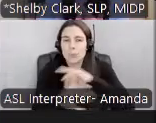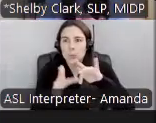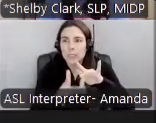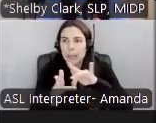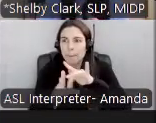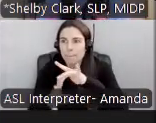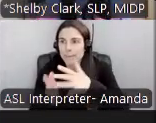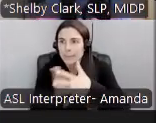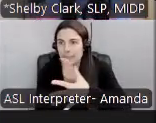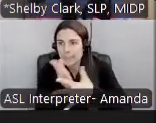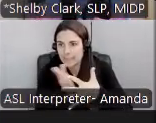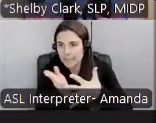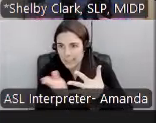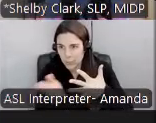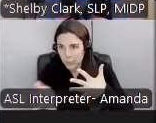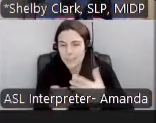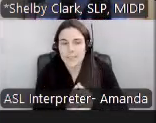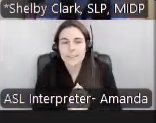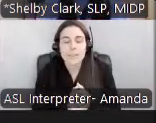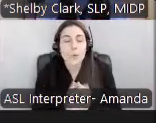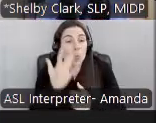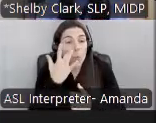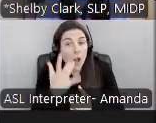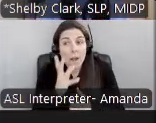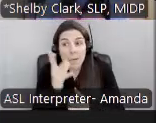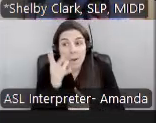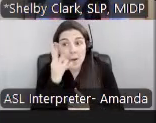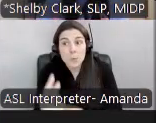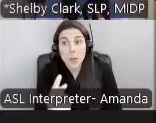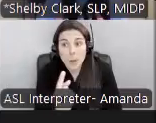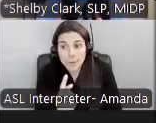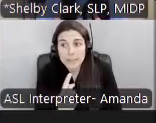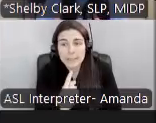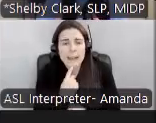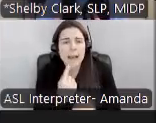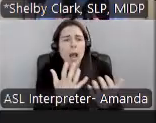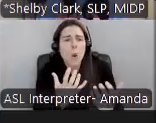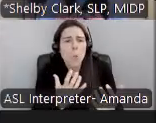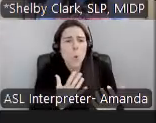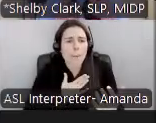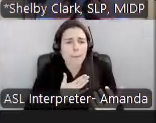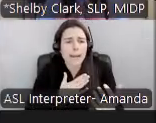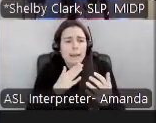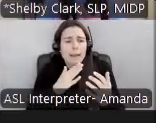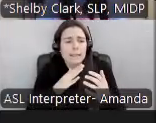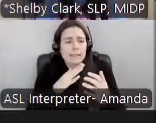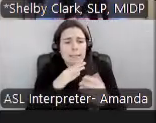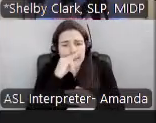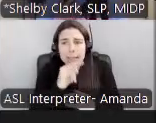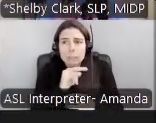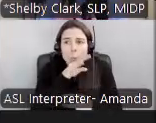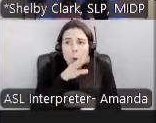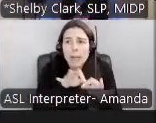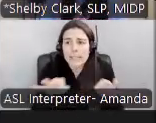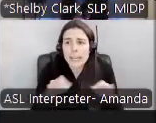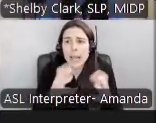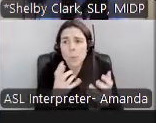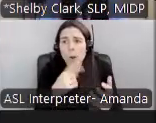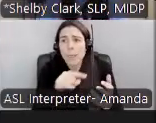mostly because parents come to us and say, I just want my child to talk in sentences. I just want them to talk. But if their